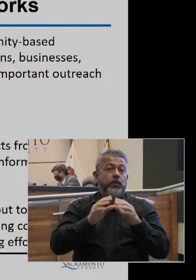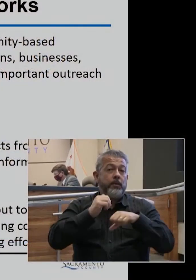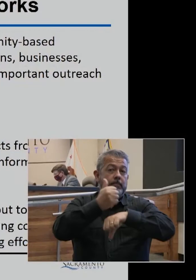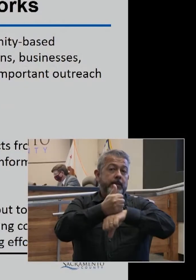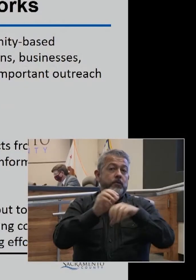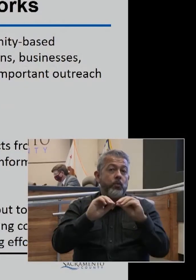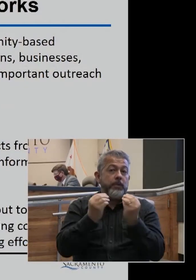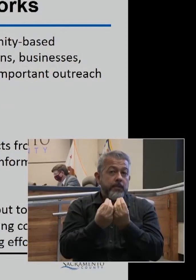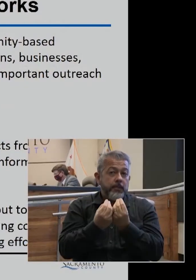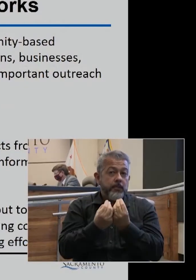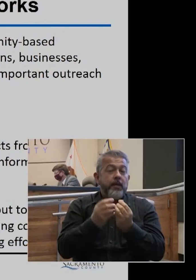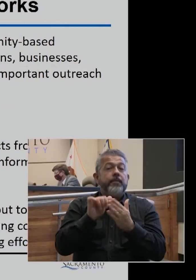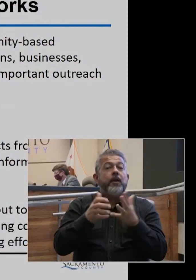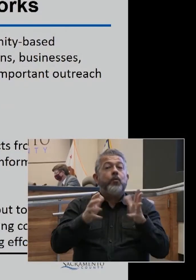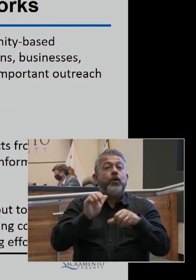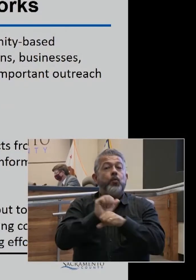BASED AN OTHER ORGANIZATIONS WORKING WITH FOR CENSUS 2020 AND